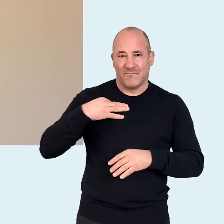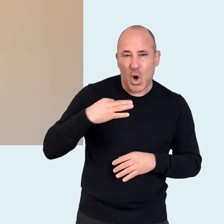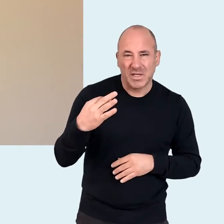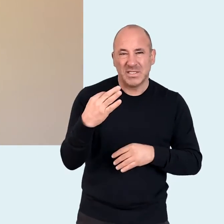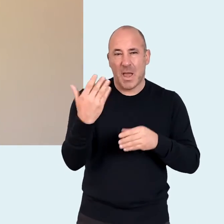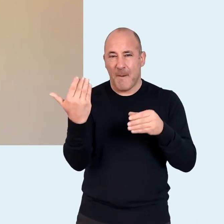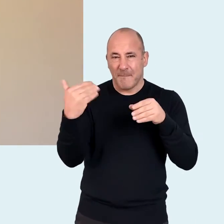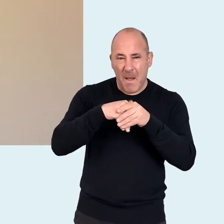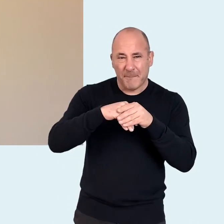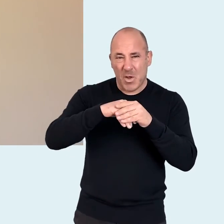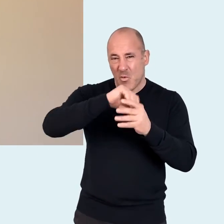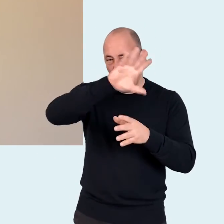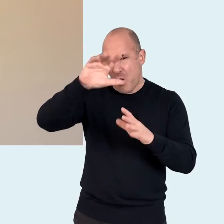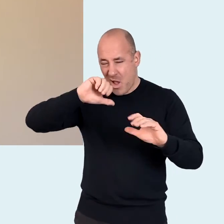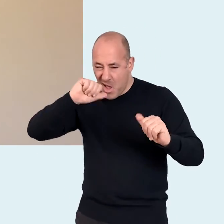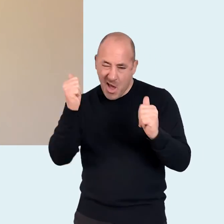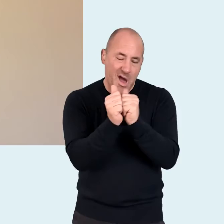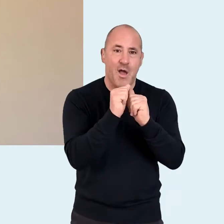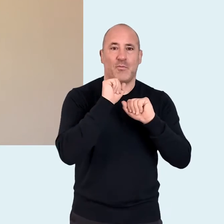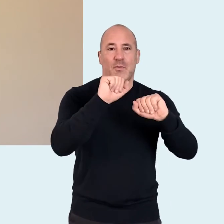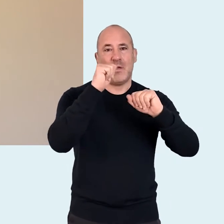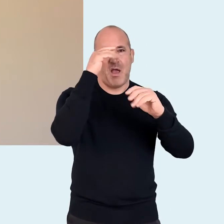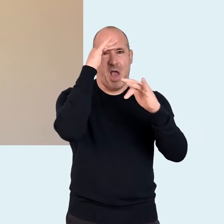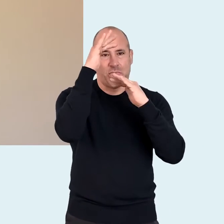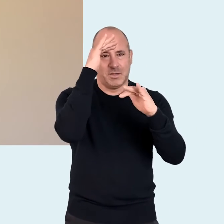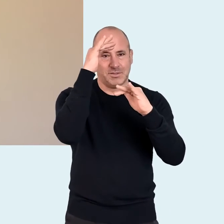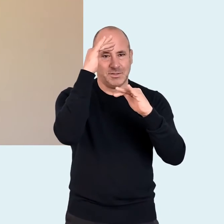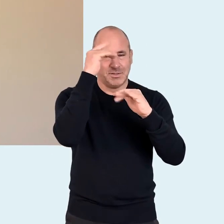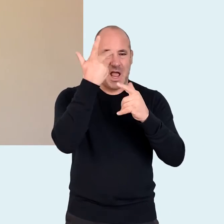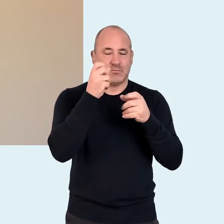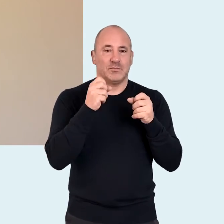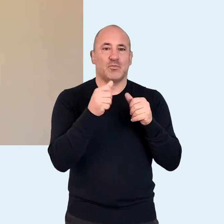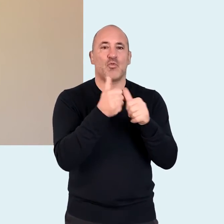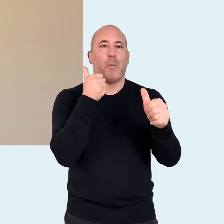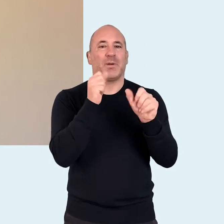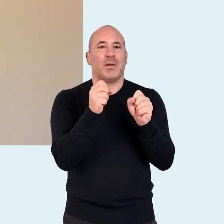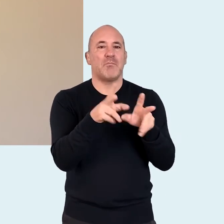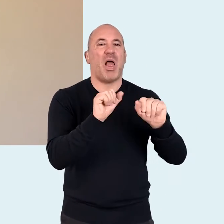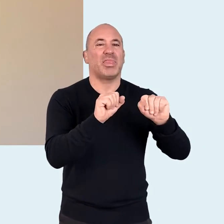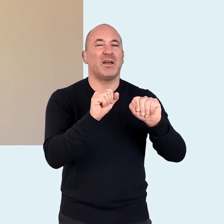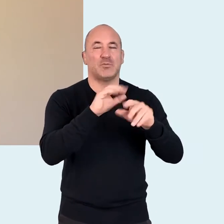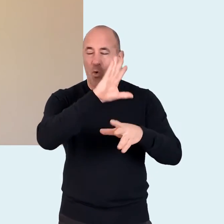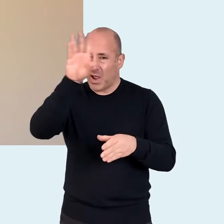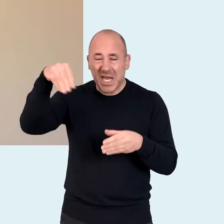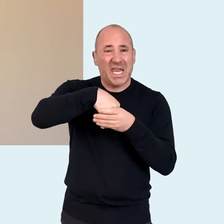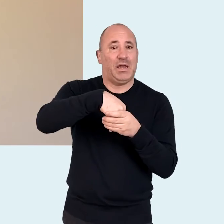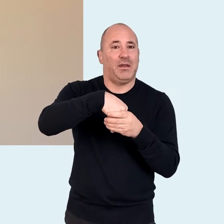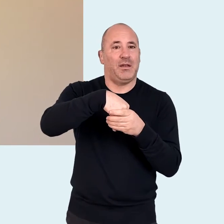teacher and volunteer and member of that company to be 100 percent signed up to the ethos and